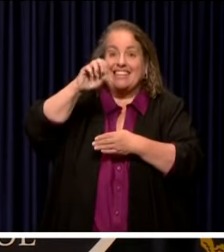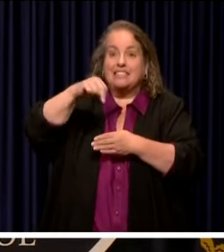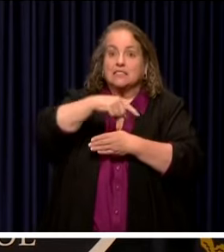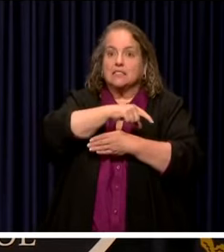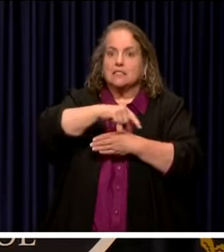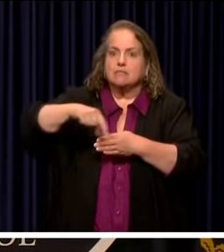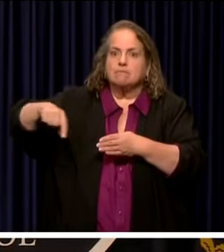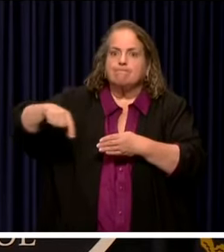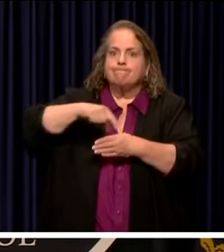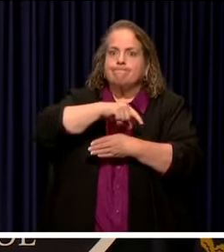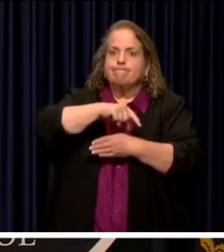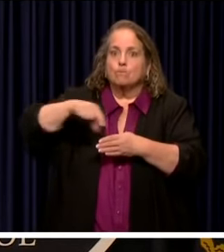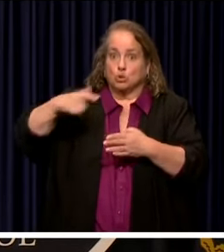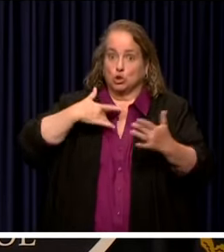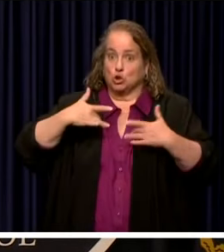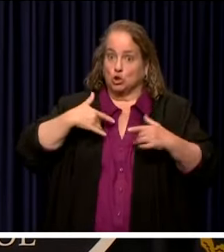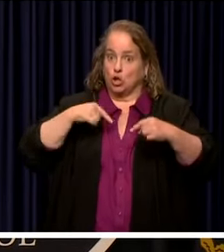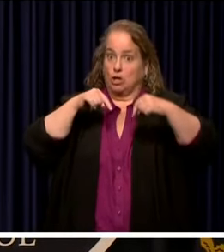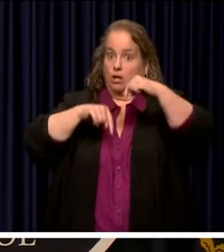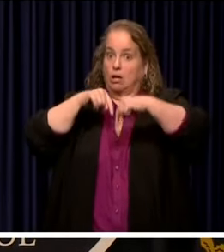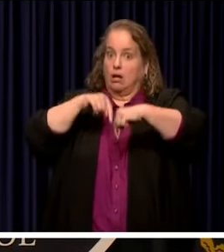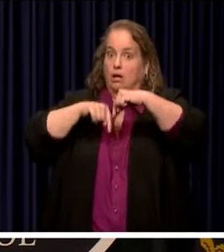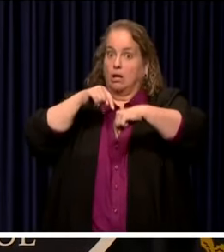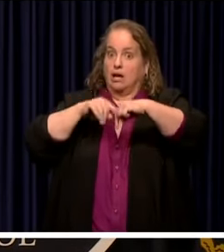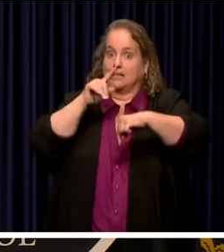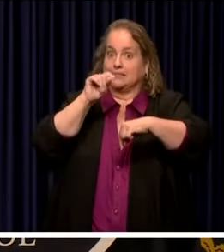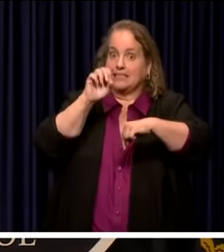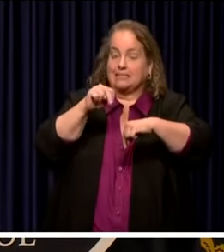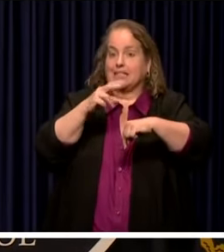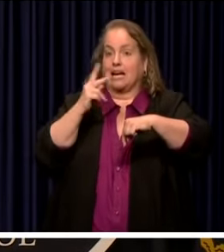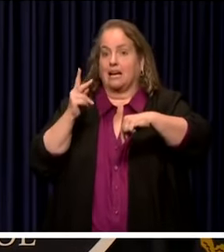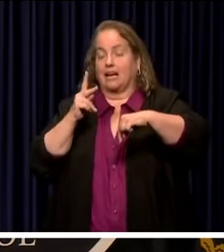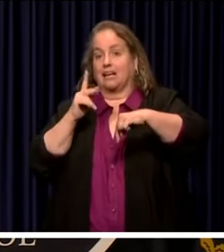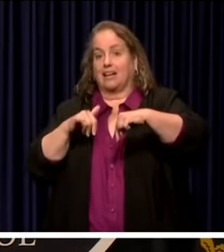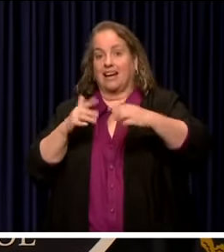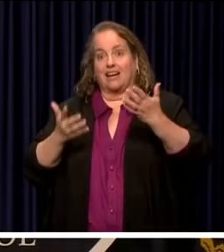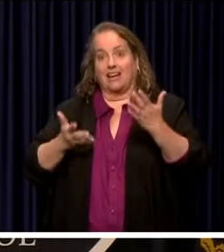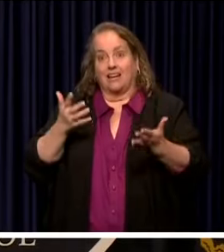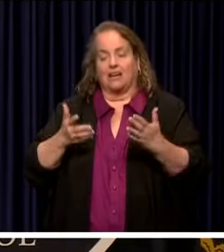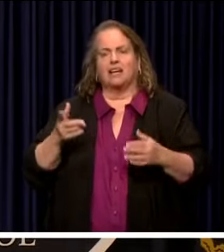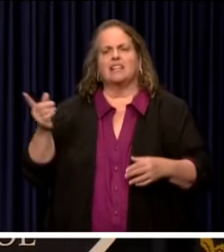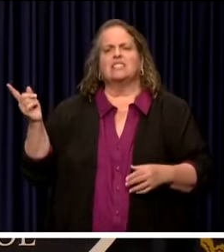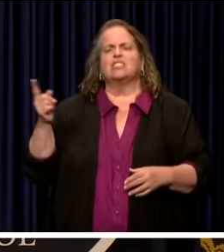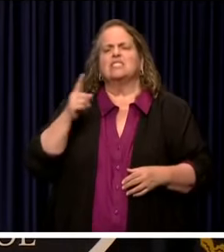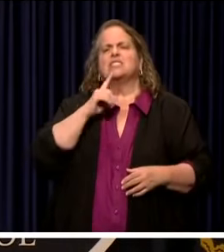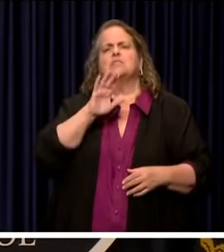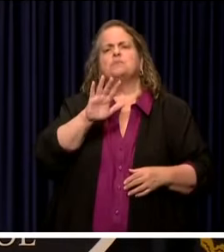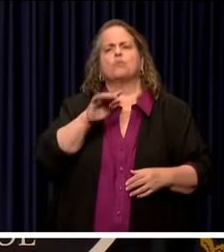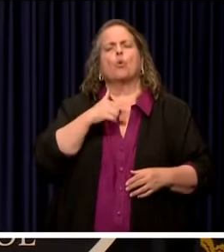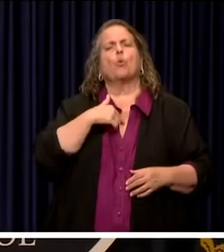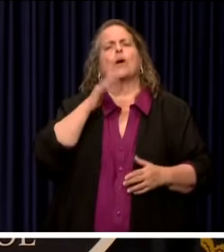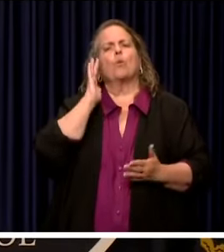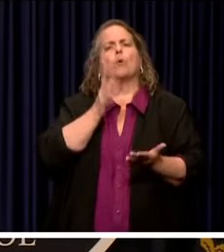YOU DO SOMETHING TOO FAST, YOU HAVE A SPIKE, YOU'RE GOING TO BE DEALING WITH THIS AND YOUR